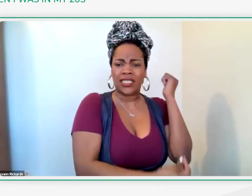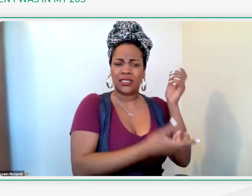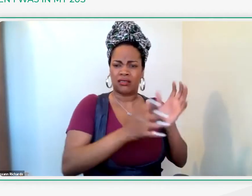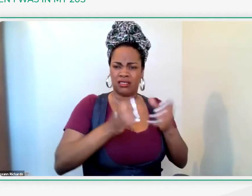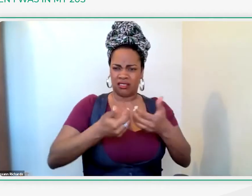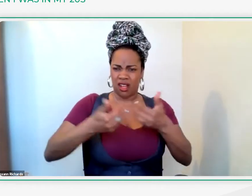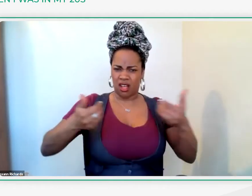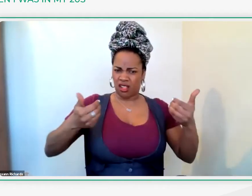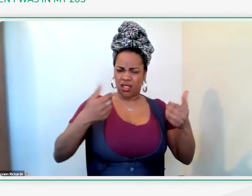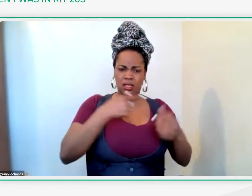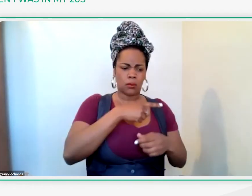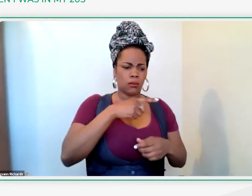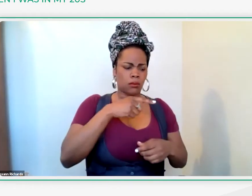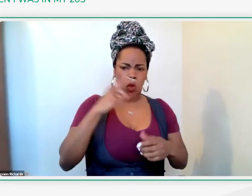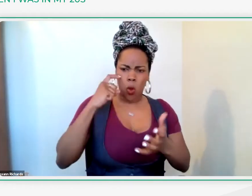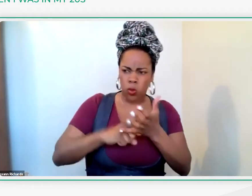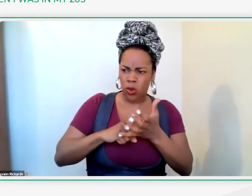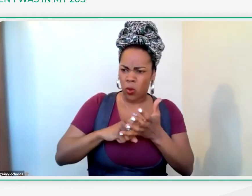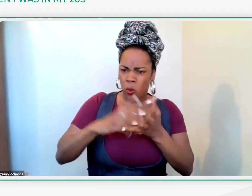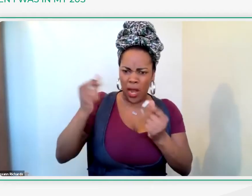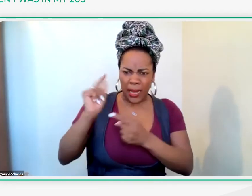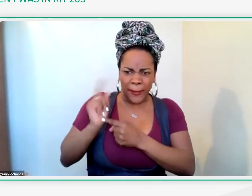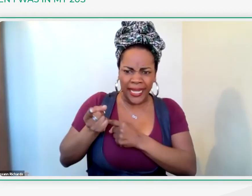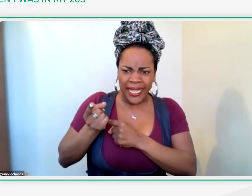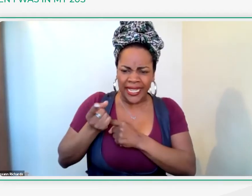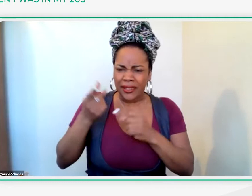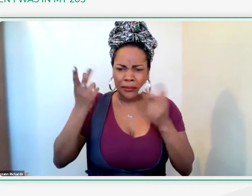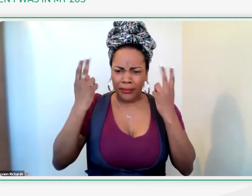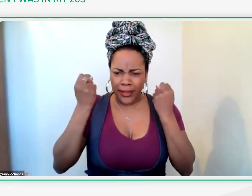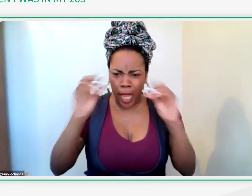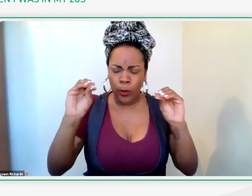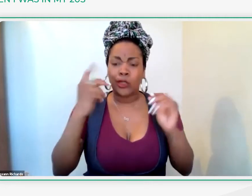district, nicer houses, the black people were left to live in poverty.